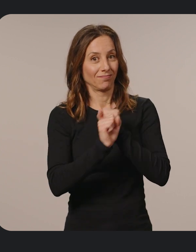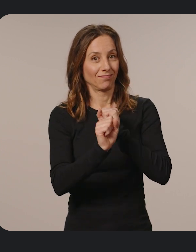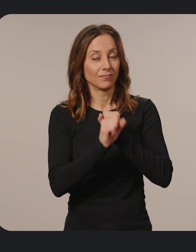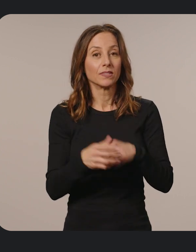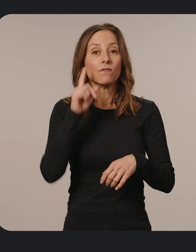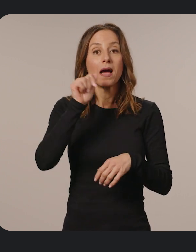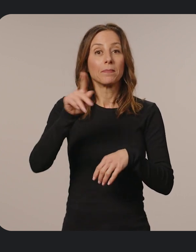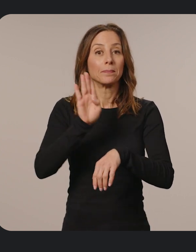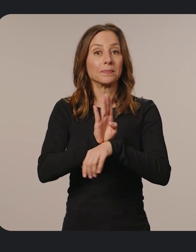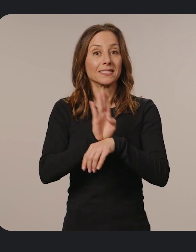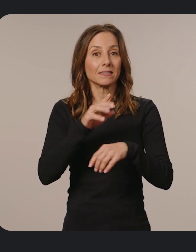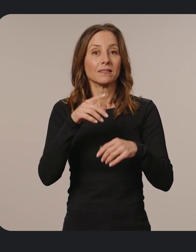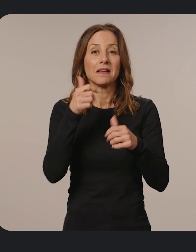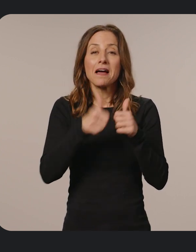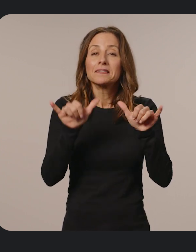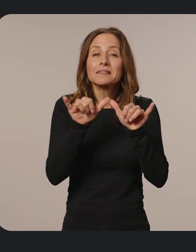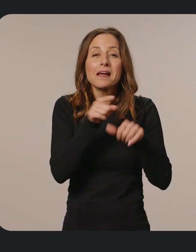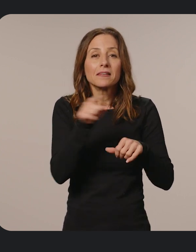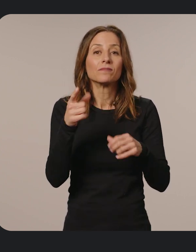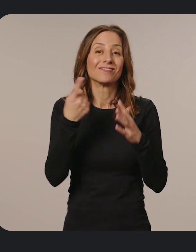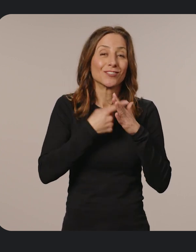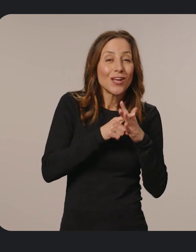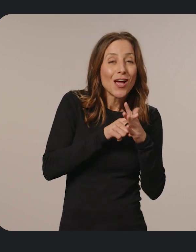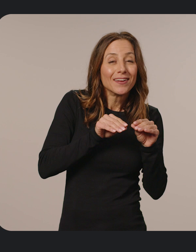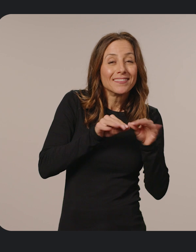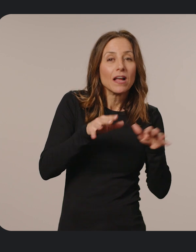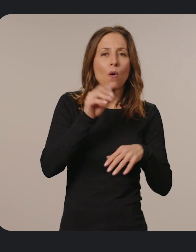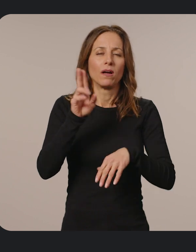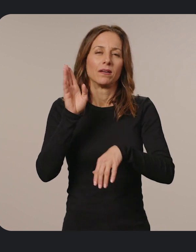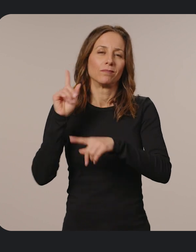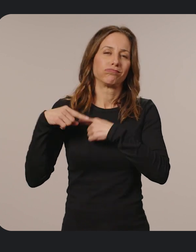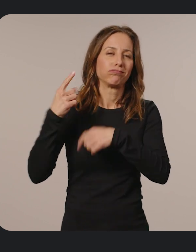For app businesses of every size, from those just starting out to longtime players,